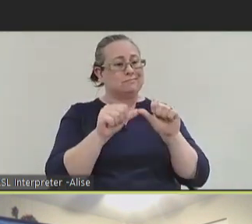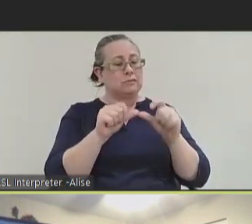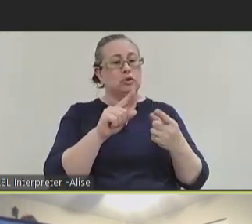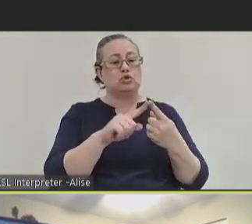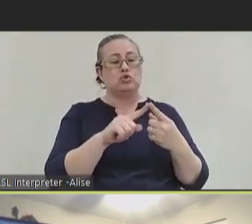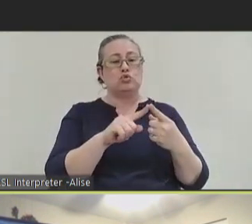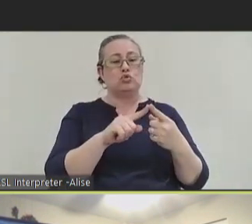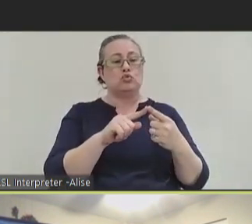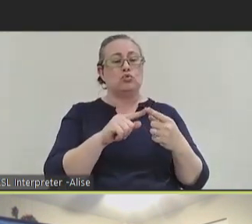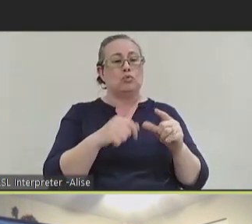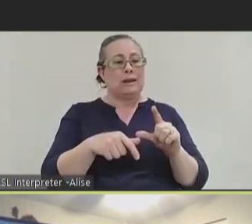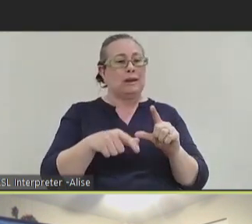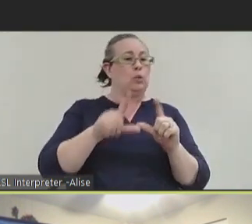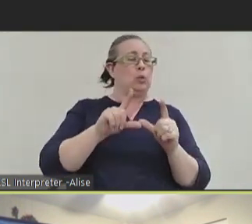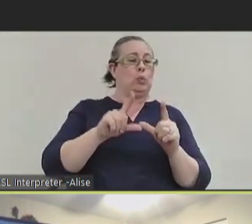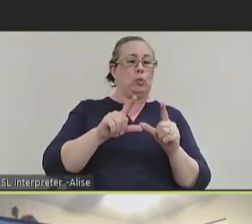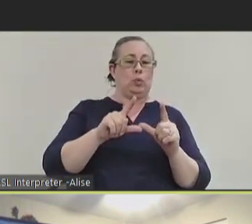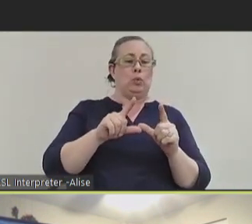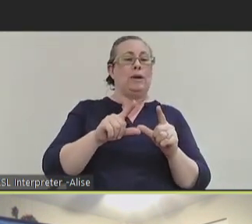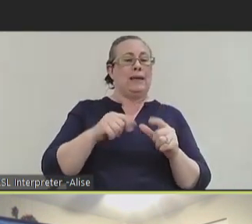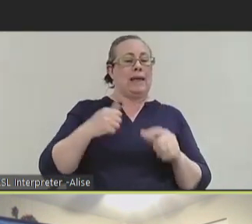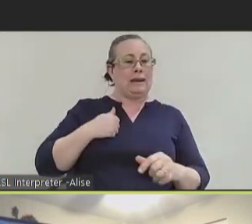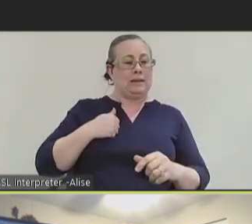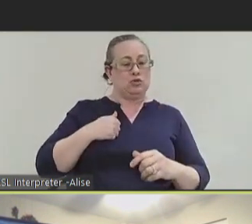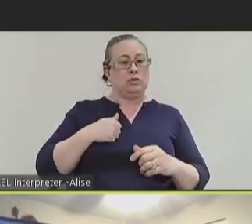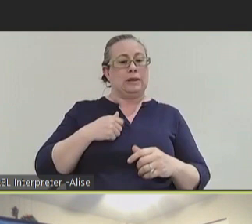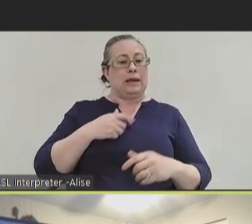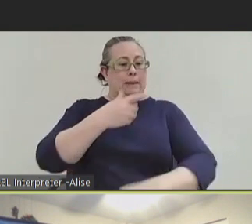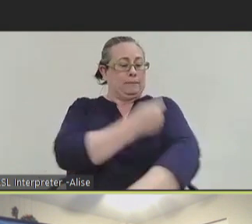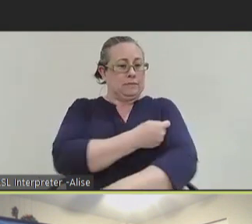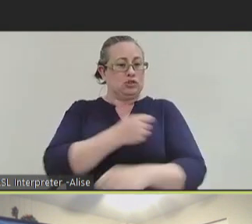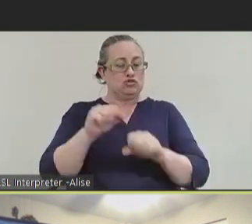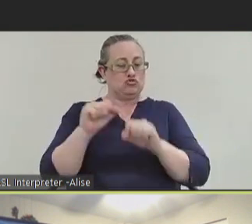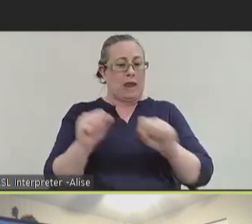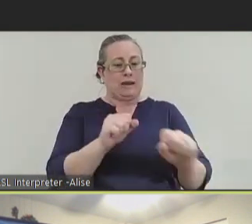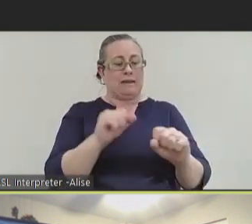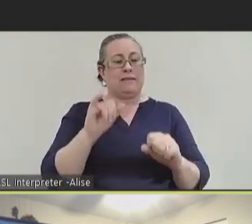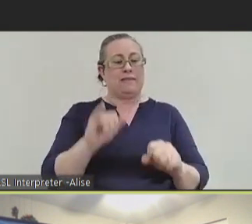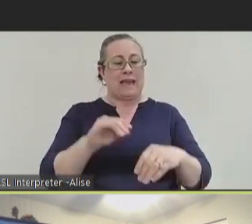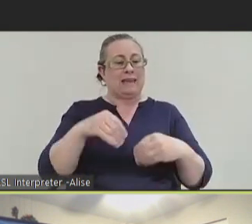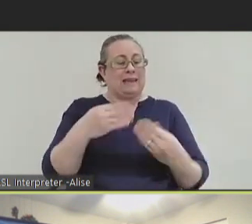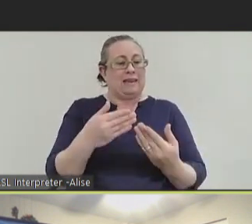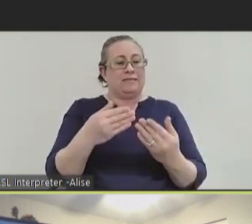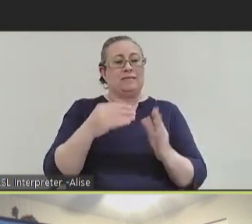national immunization strategy, which provides a framework for cross-jurisdictional collaboration